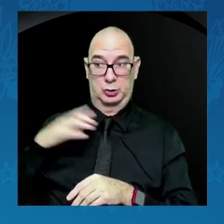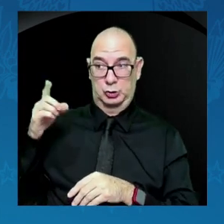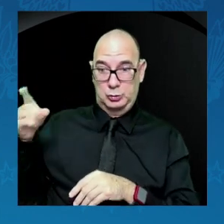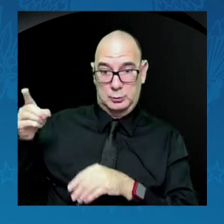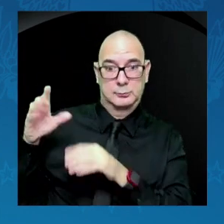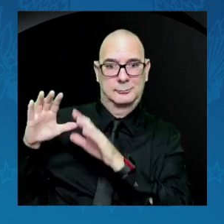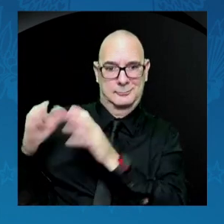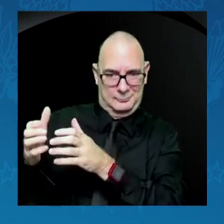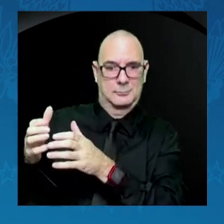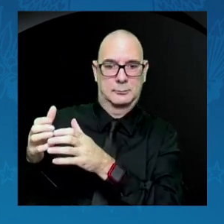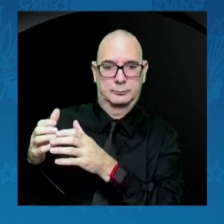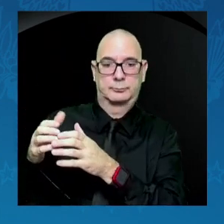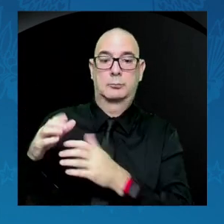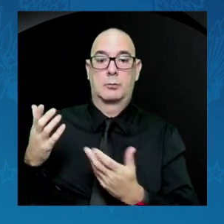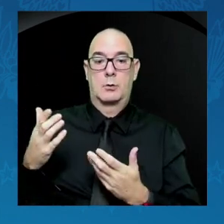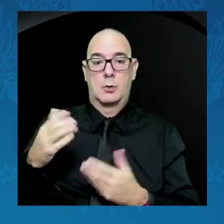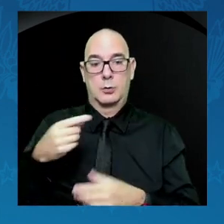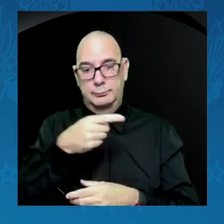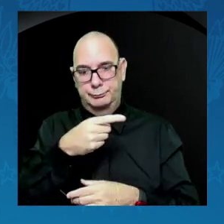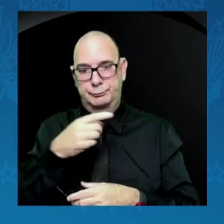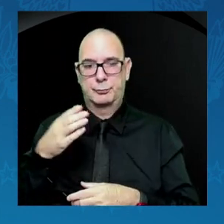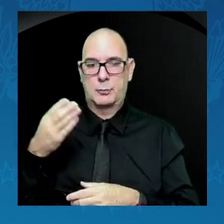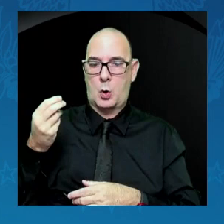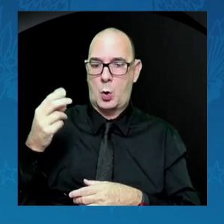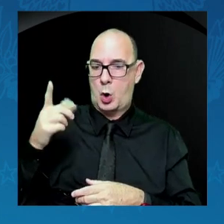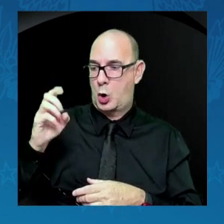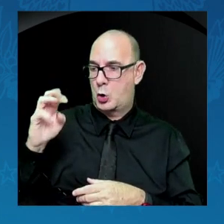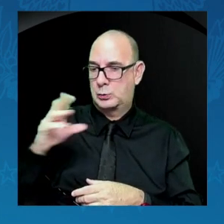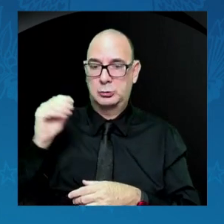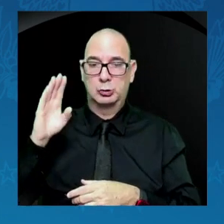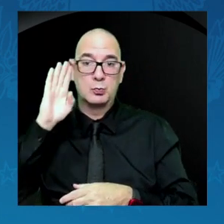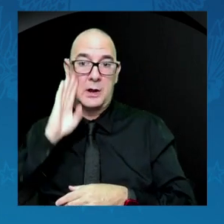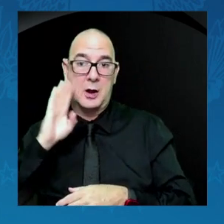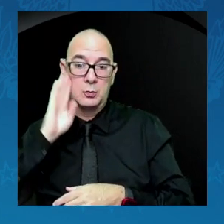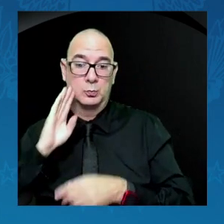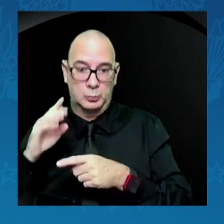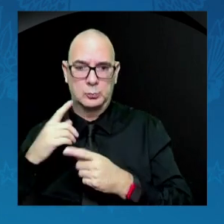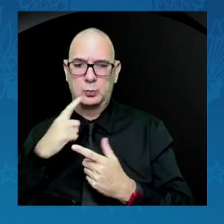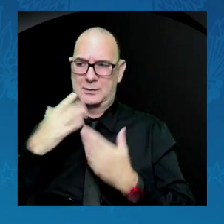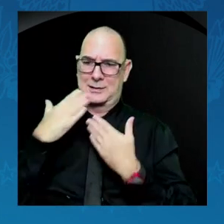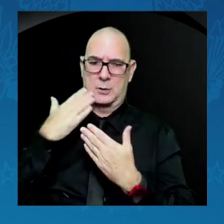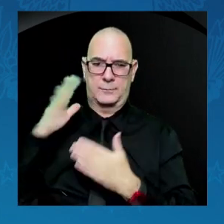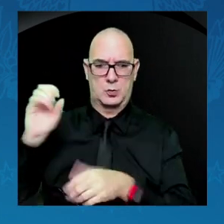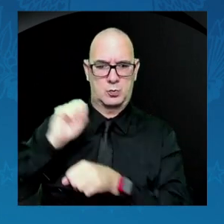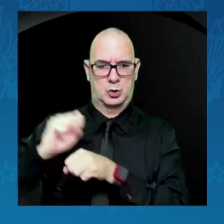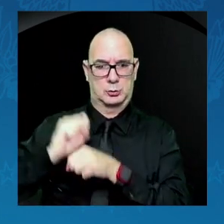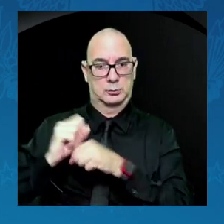who I know wanted to be here. But they're at work as we speak, trying to pass the bill back better agenda